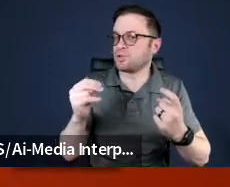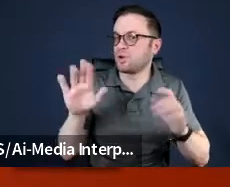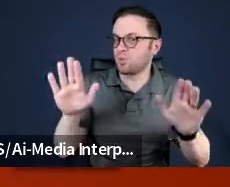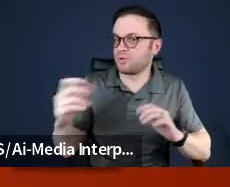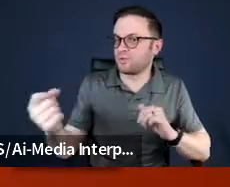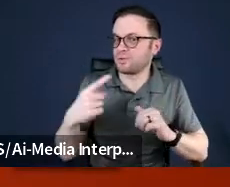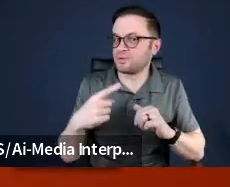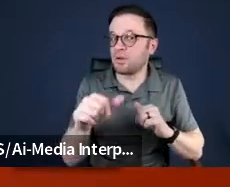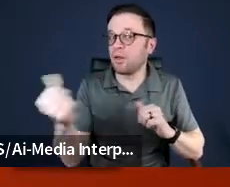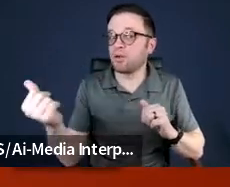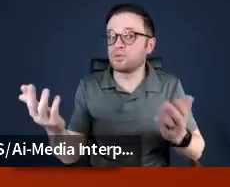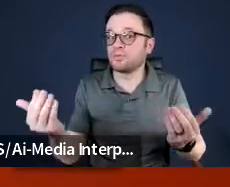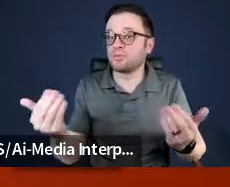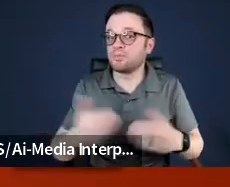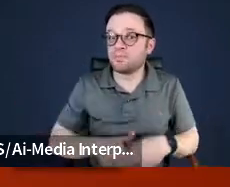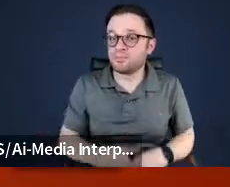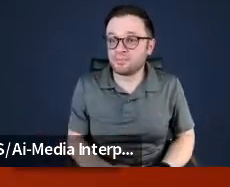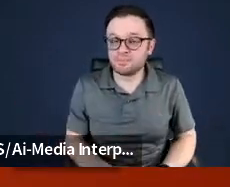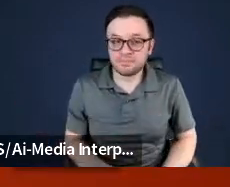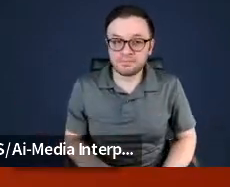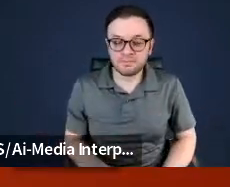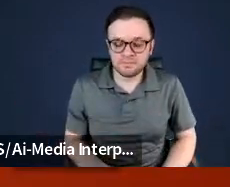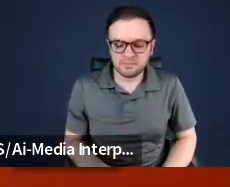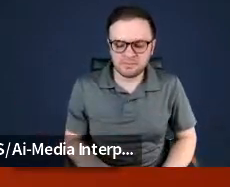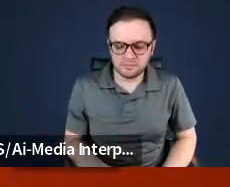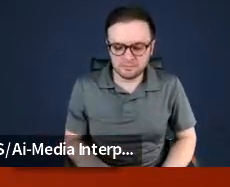steer any state agency towards the solutions, absolutely not.